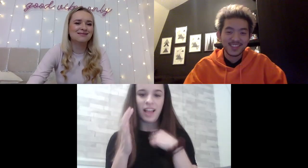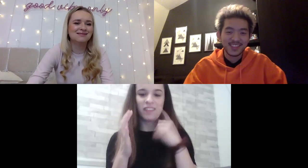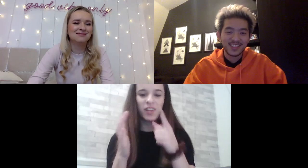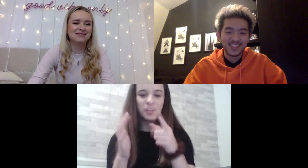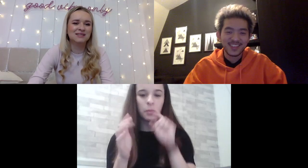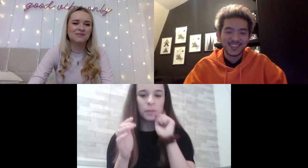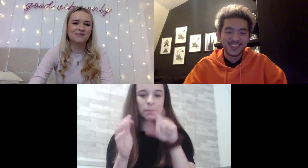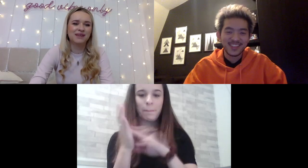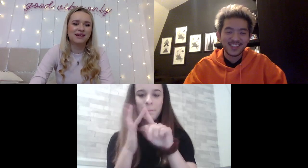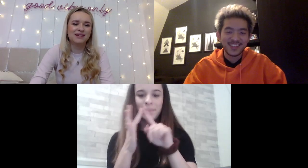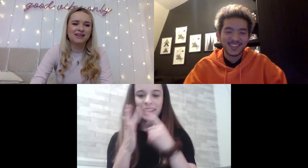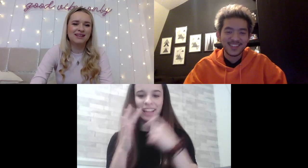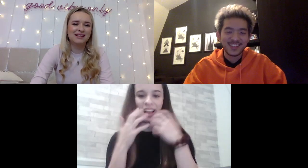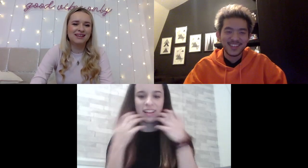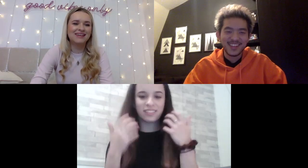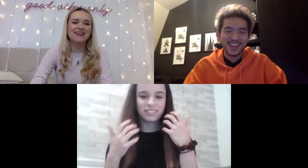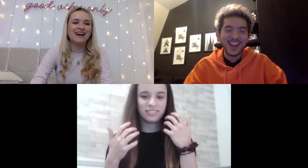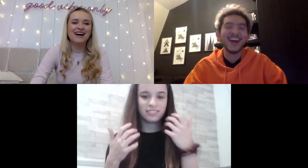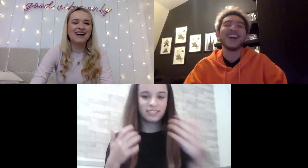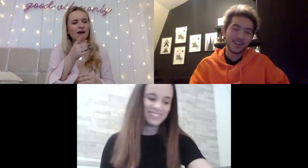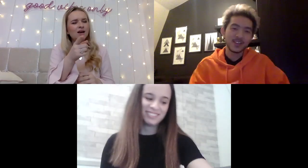Jem: I thought you guys will pick meerkat